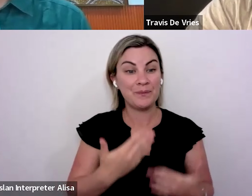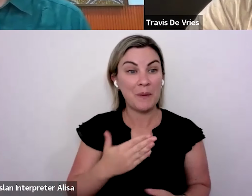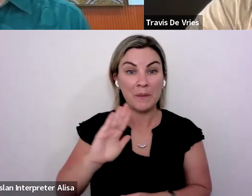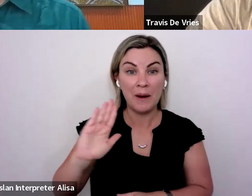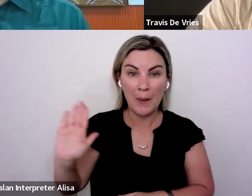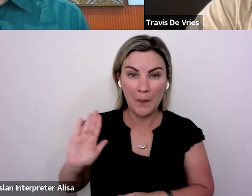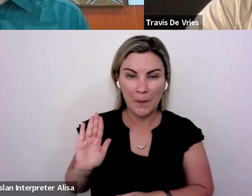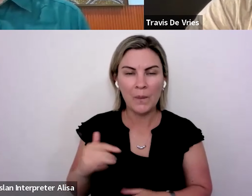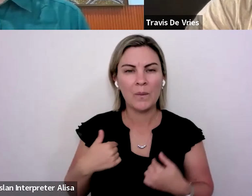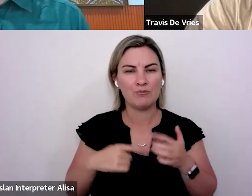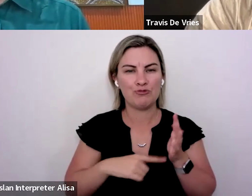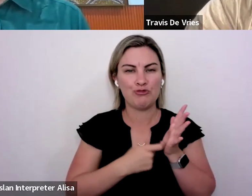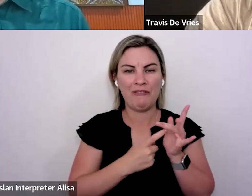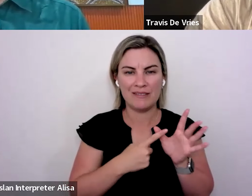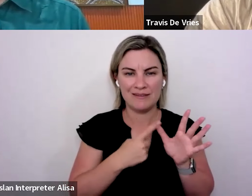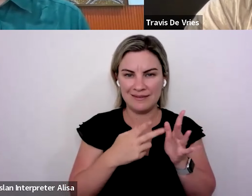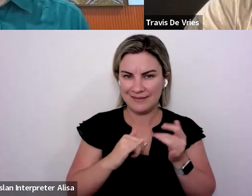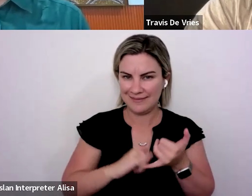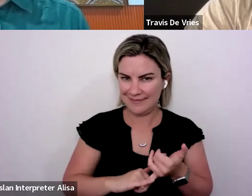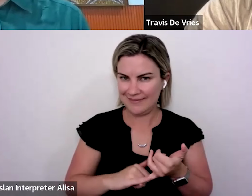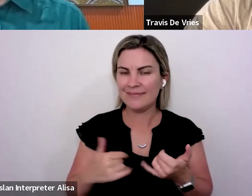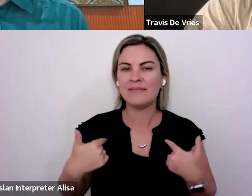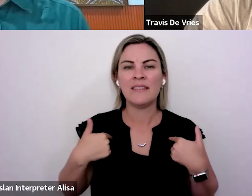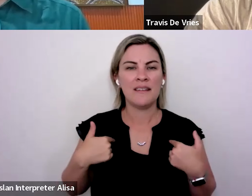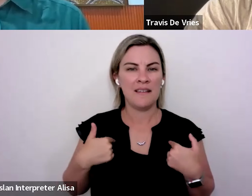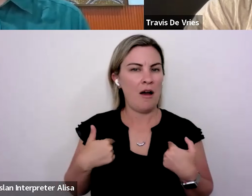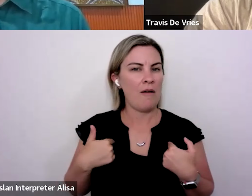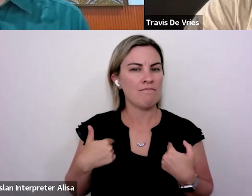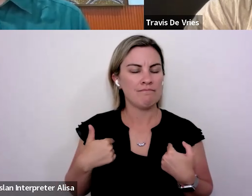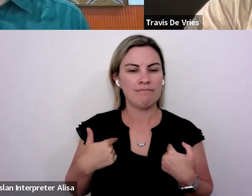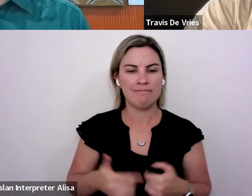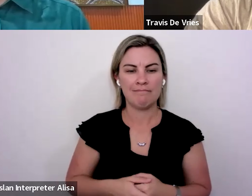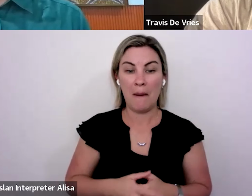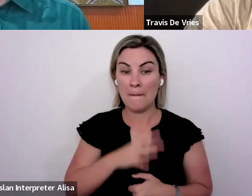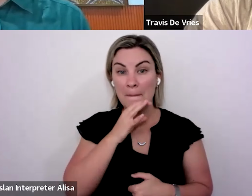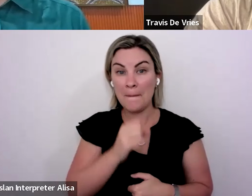I'm Travis. I am a man in my 30s.